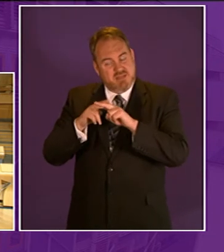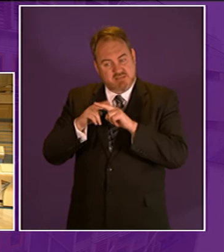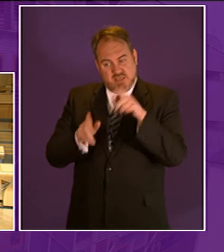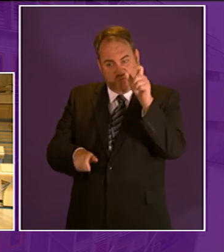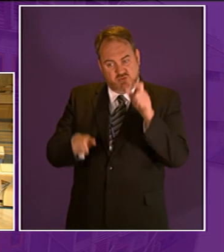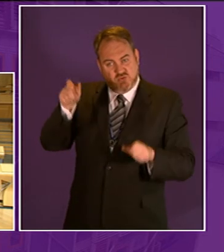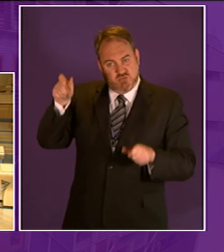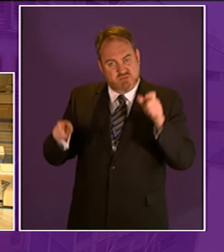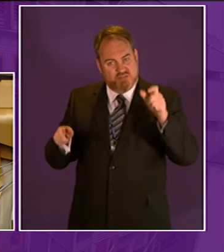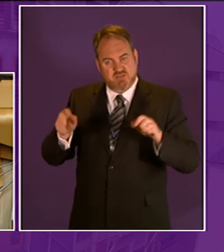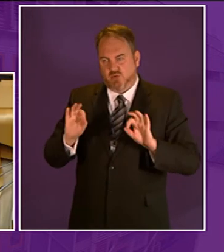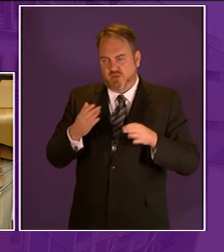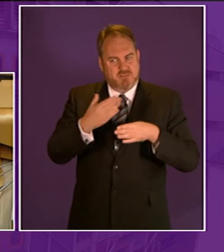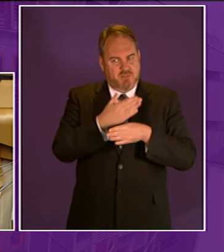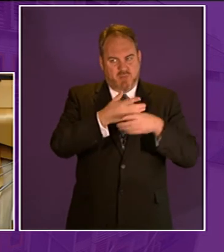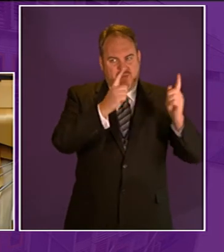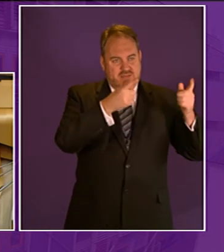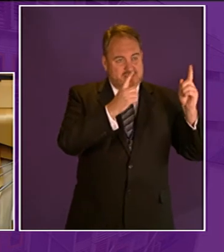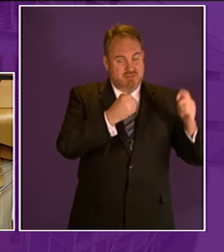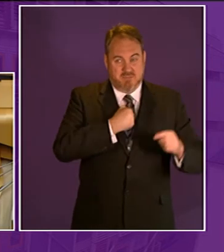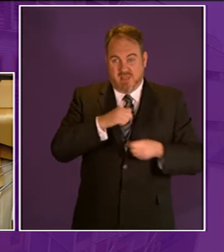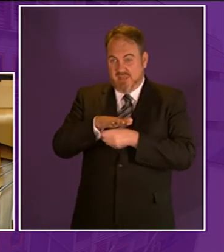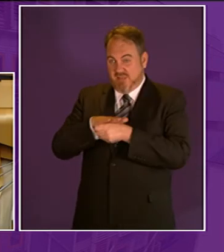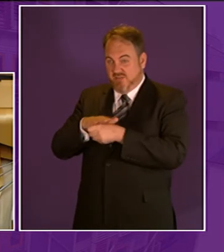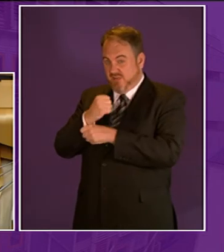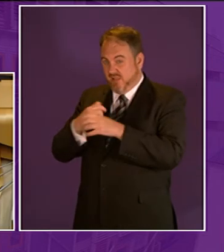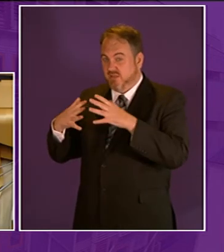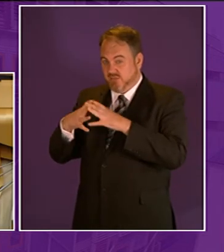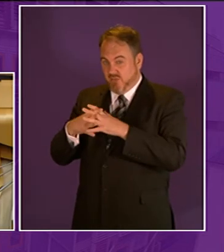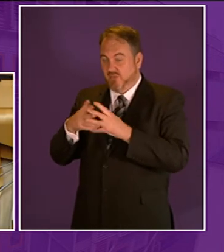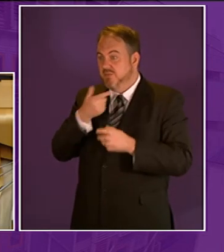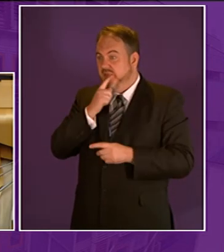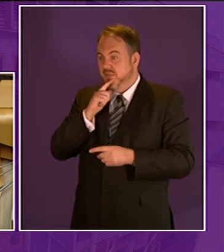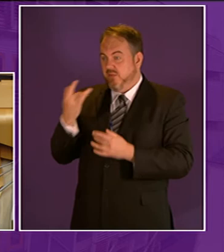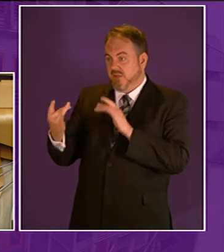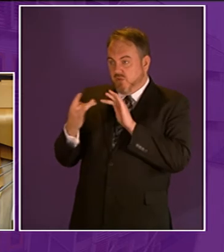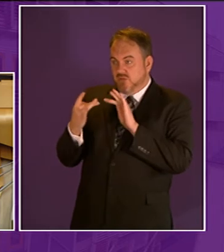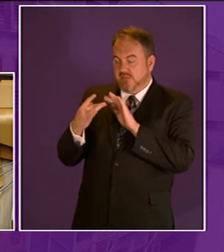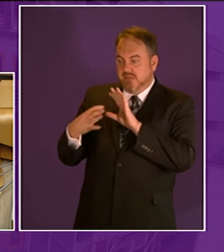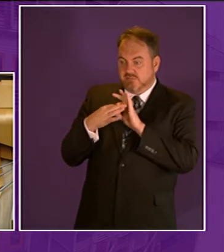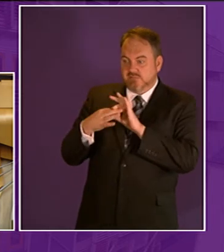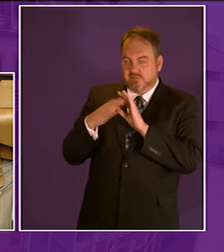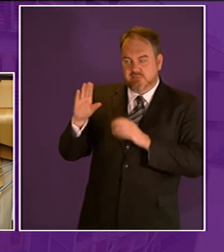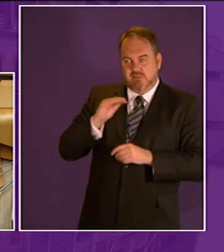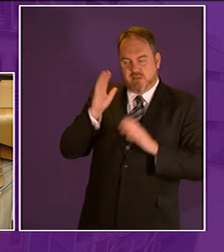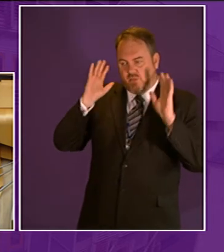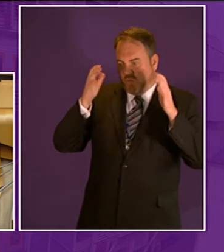Many students from Glasgow Kelvin College in my constituency have contacted me, as have several others, as they are distressed and anxious about their educational progress.